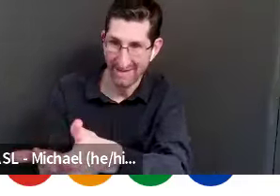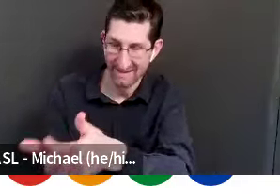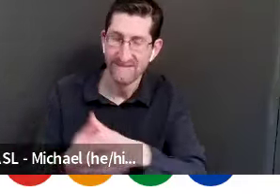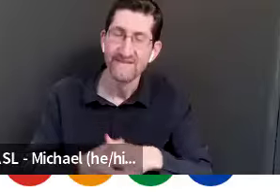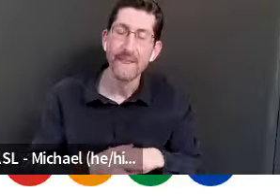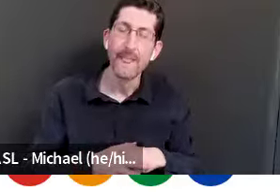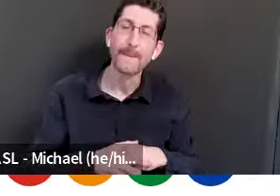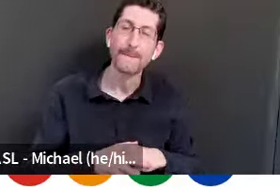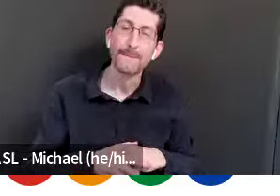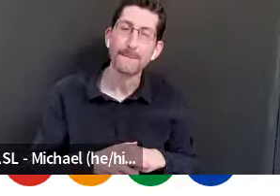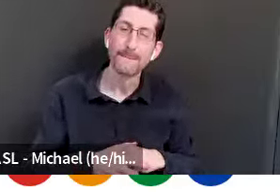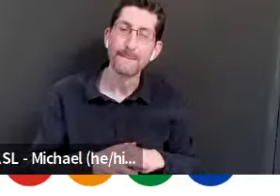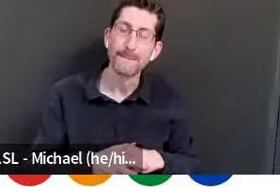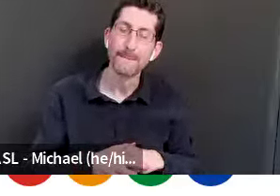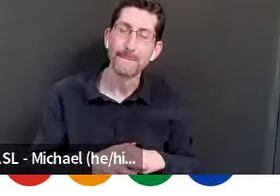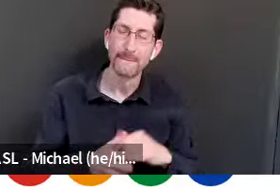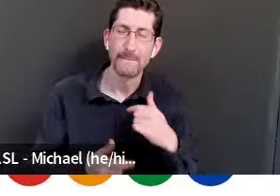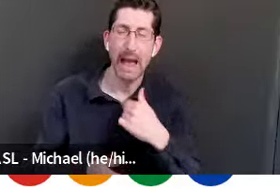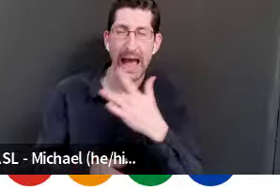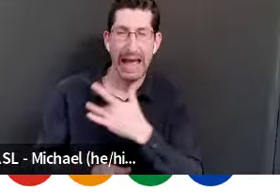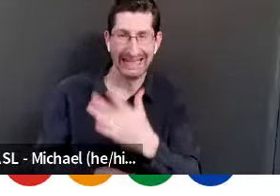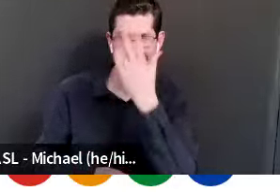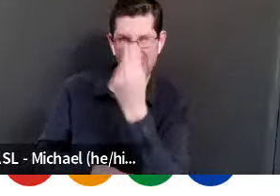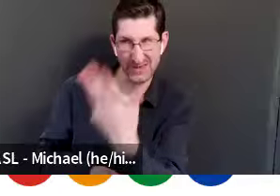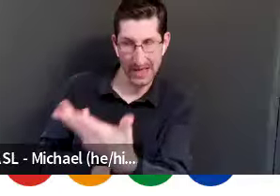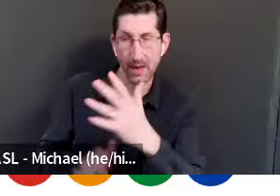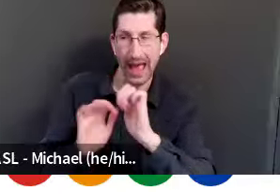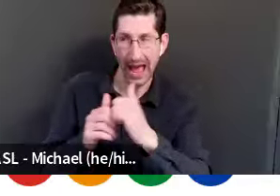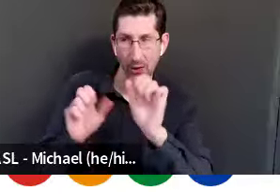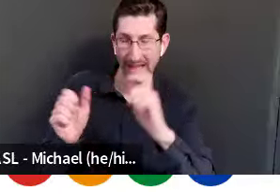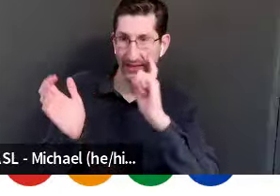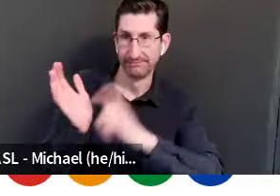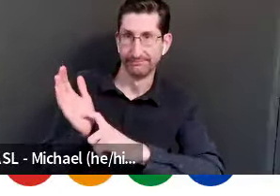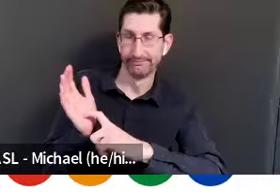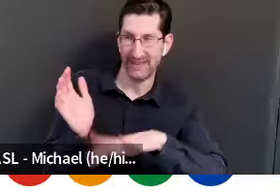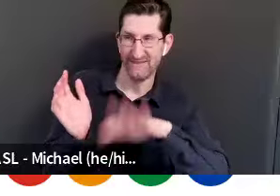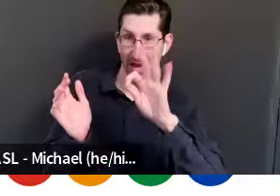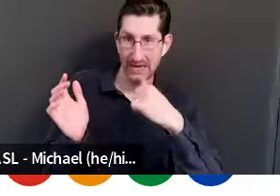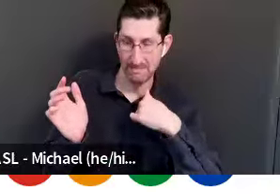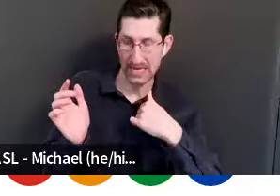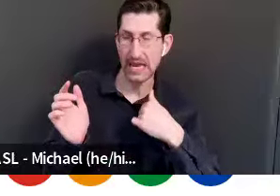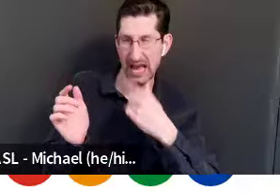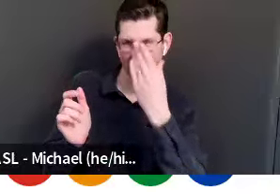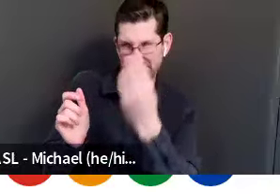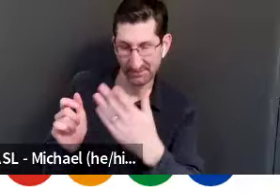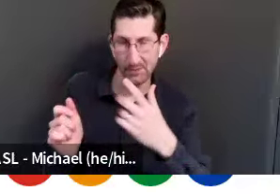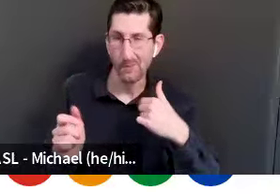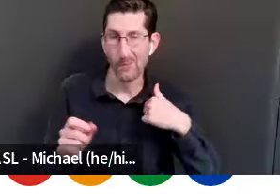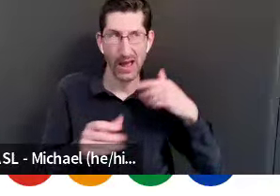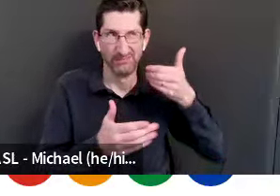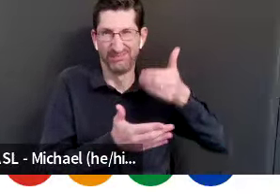DRIVERS BEFORE THEY COME. I TRY TO TELL THEM HOW TO FIND ME.